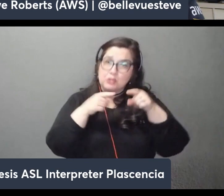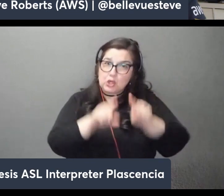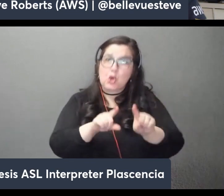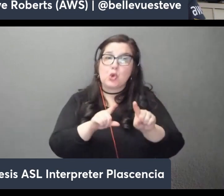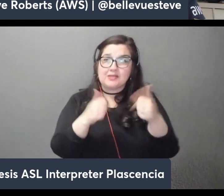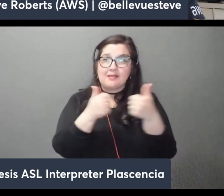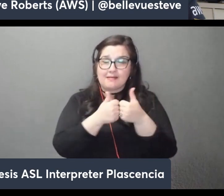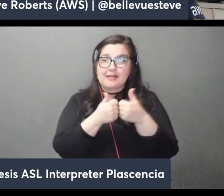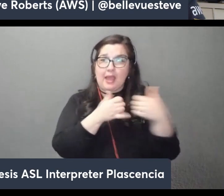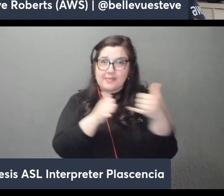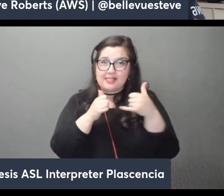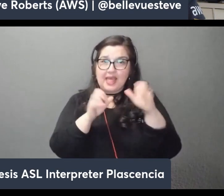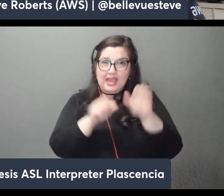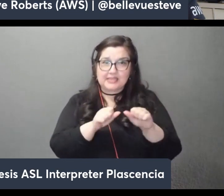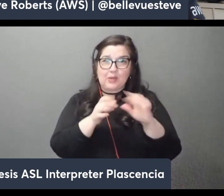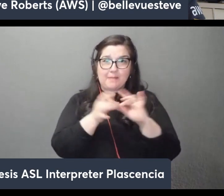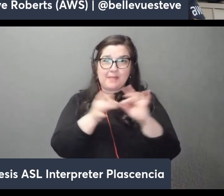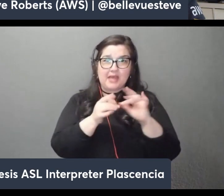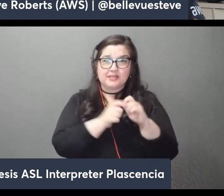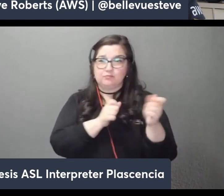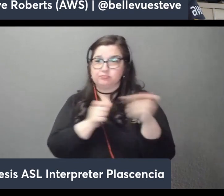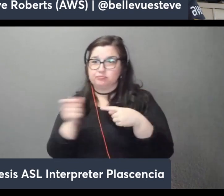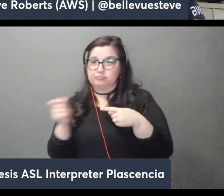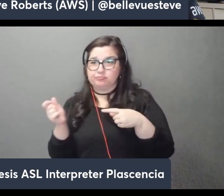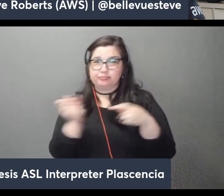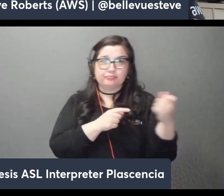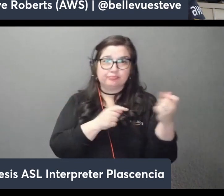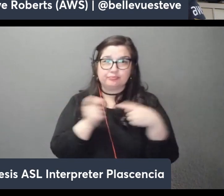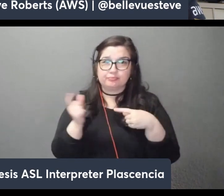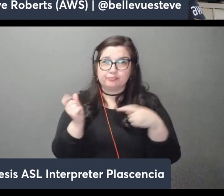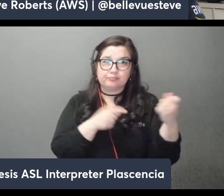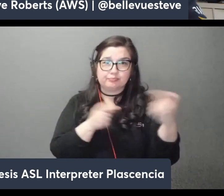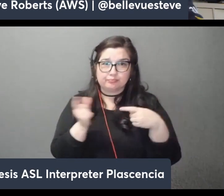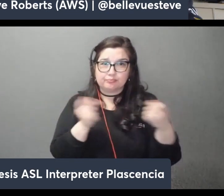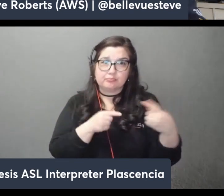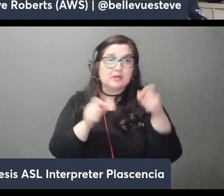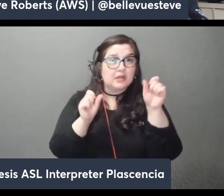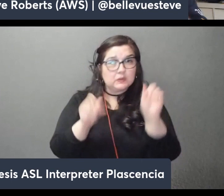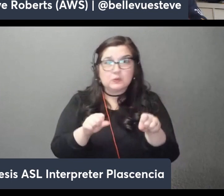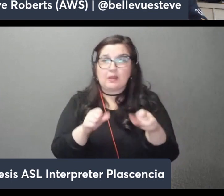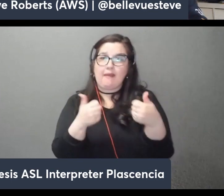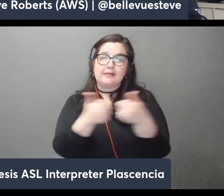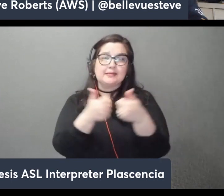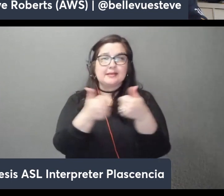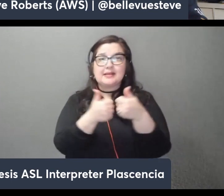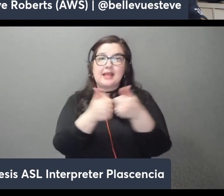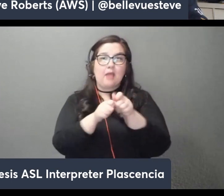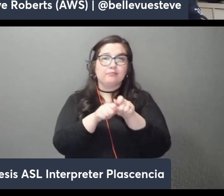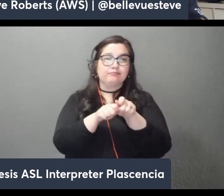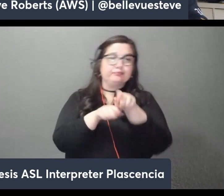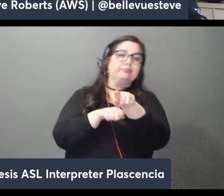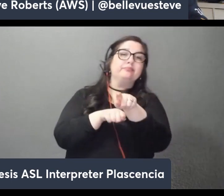send messages in both directions. So for example, you can have something in your game that will send a message back to the server